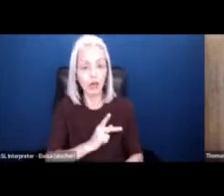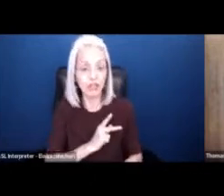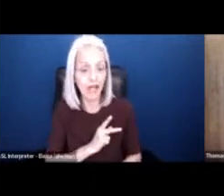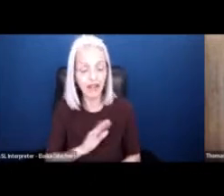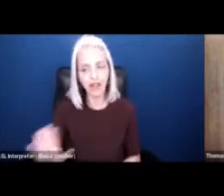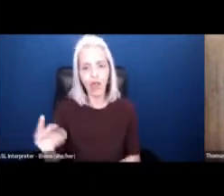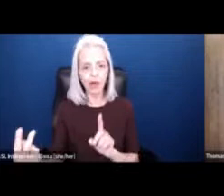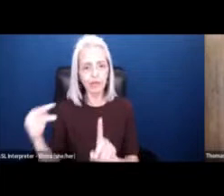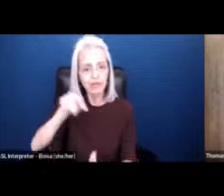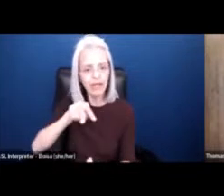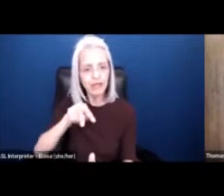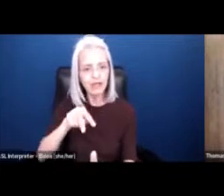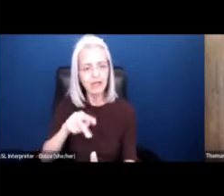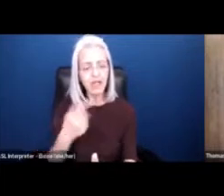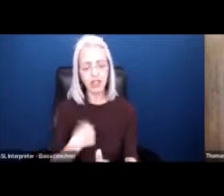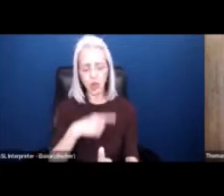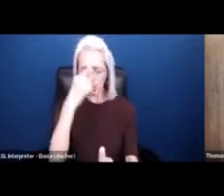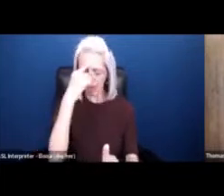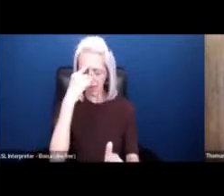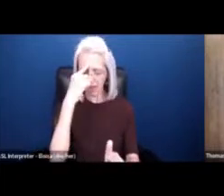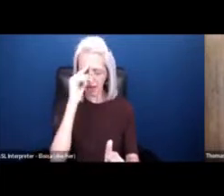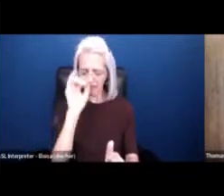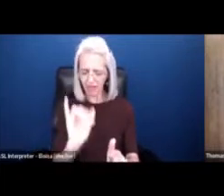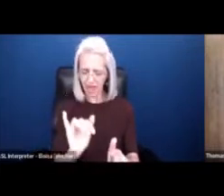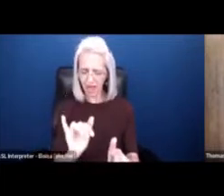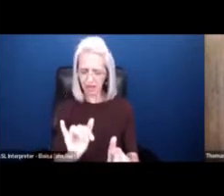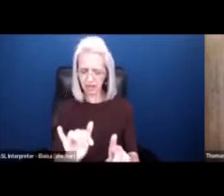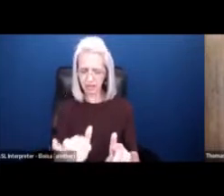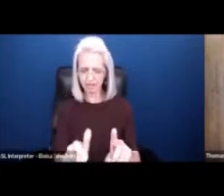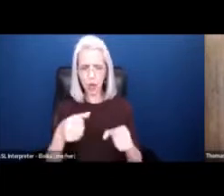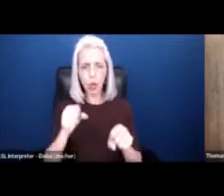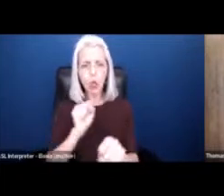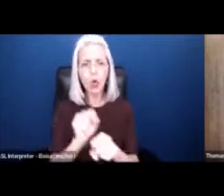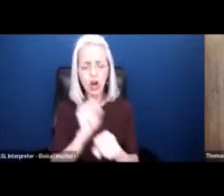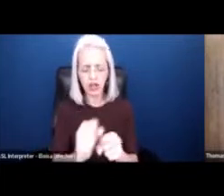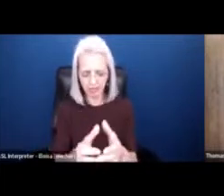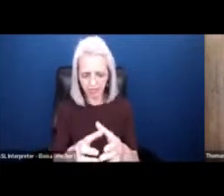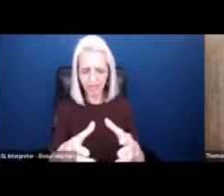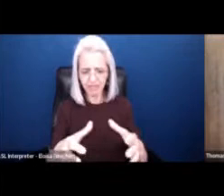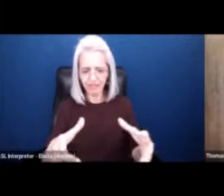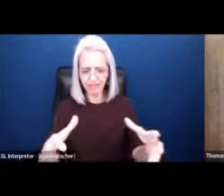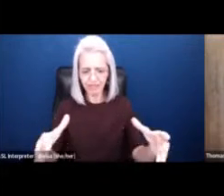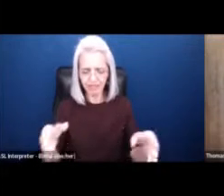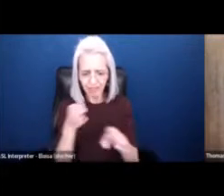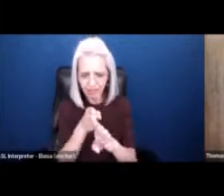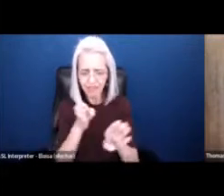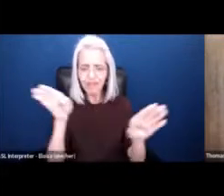look at expanding that, that effort to broadly look at behavioral health and substance